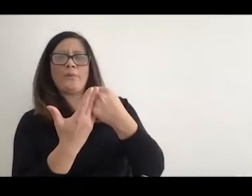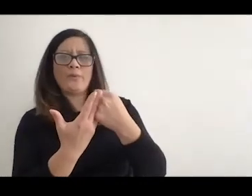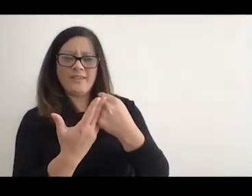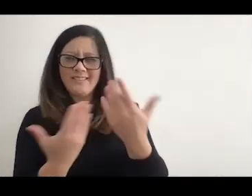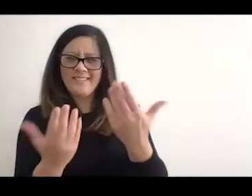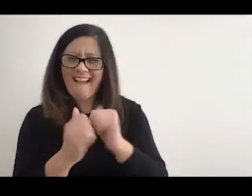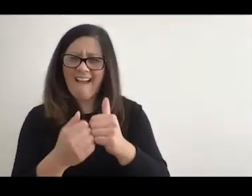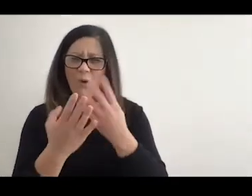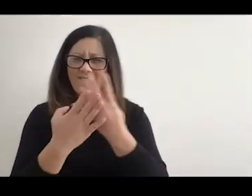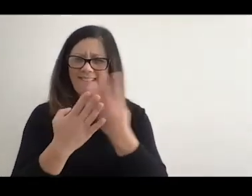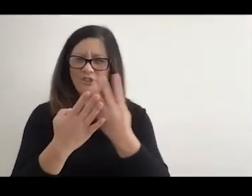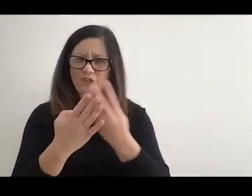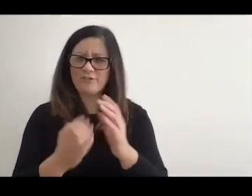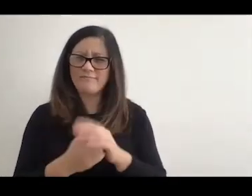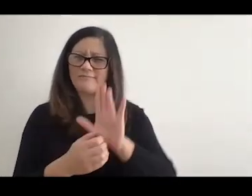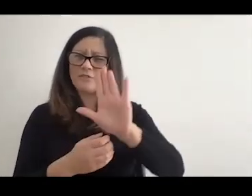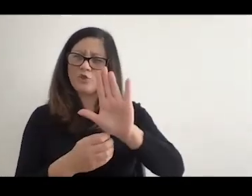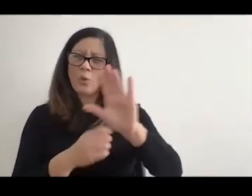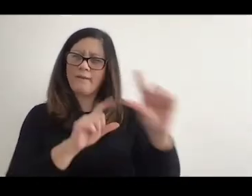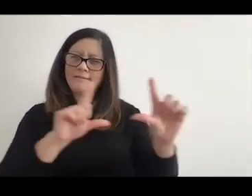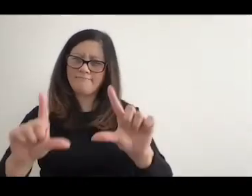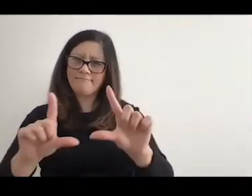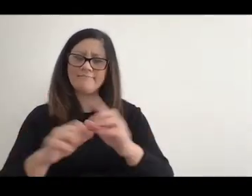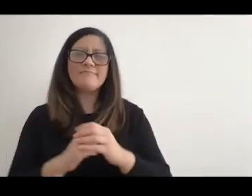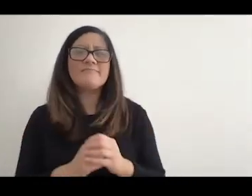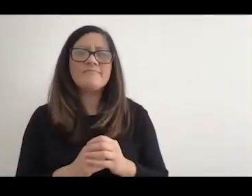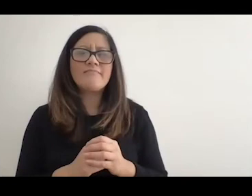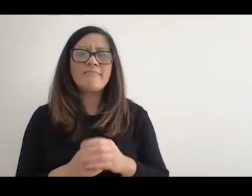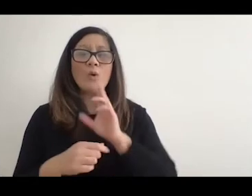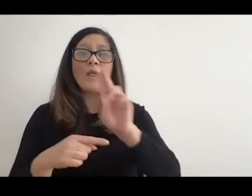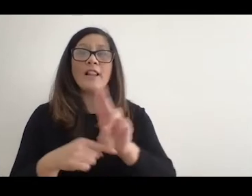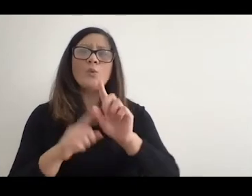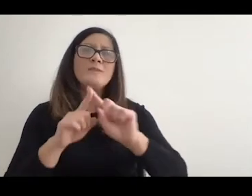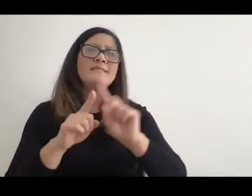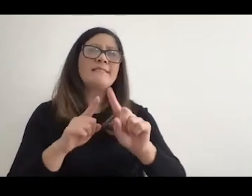You will not hear me use terms such as all abilities, special needs.